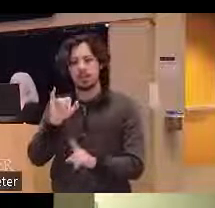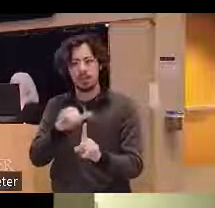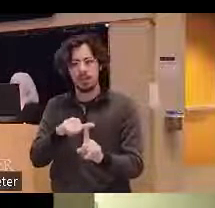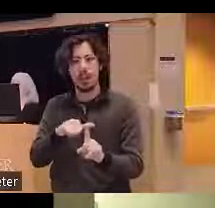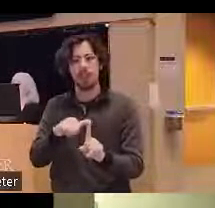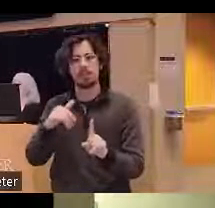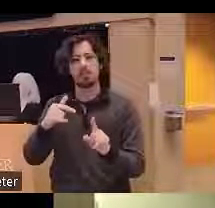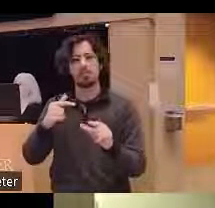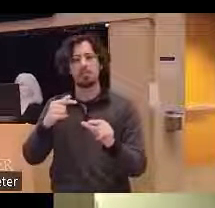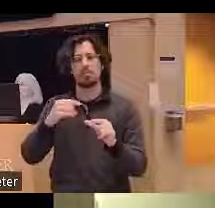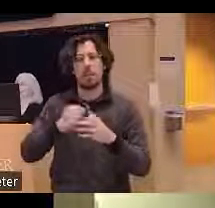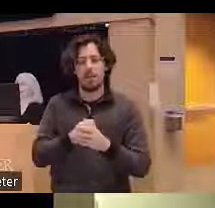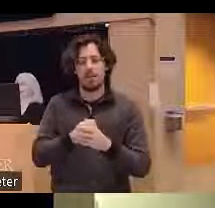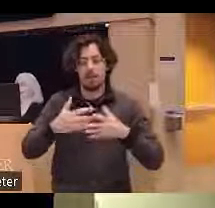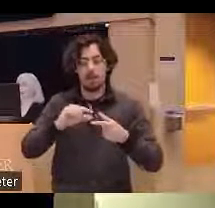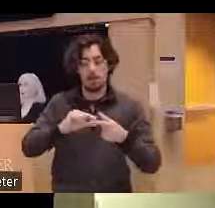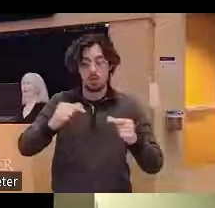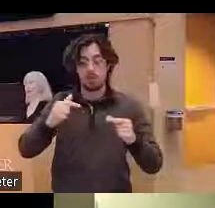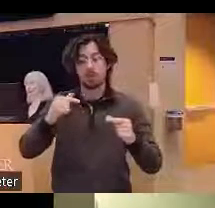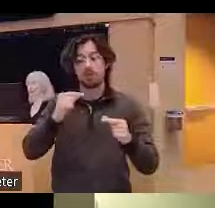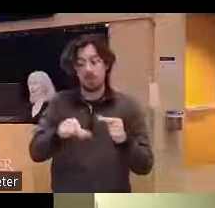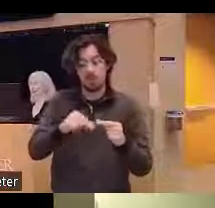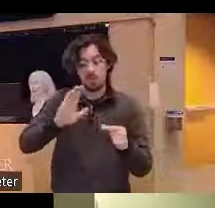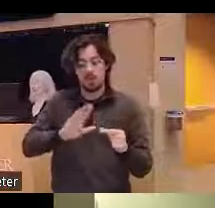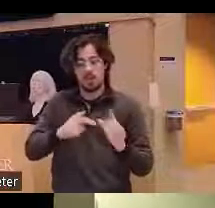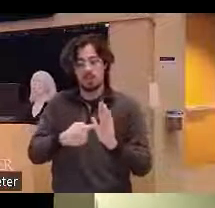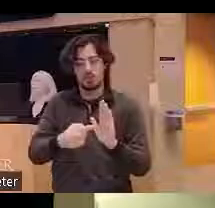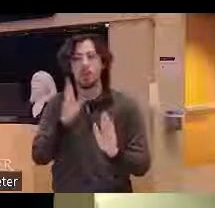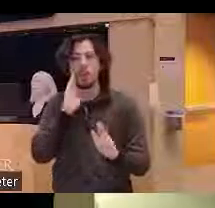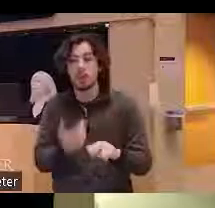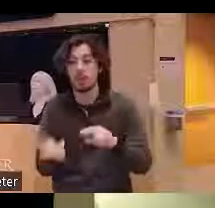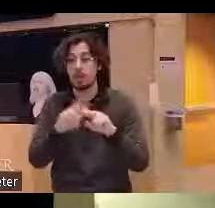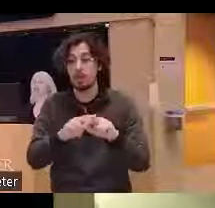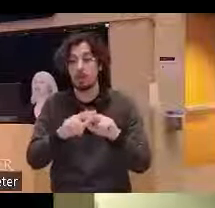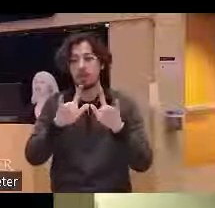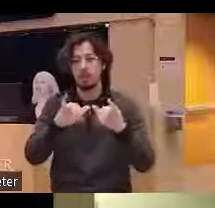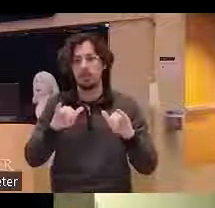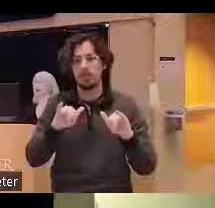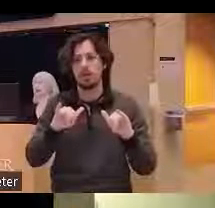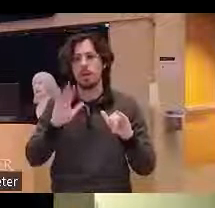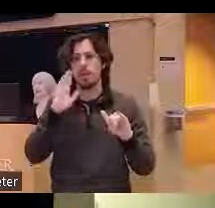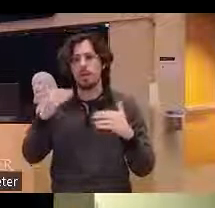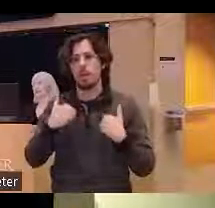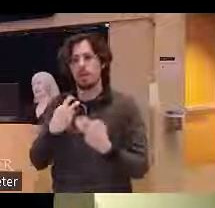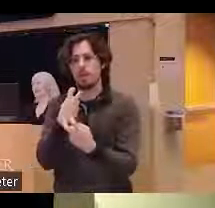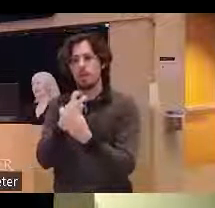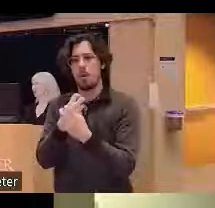inflammatory gene expression is greatly increased but also there are changes to the bone marrow so